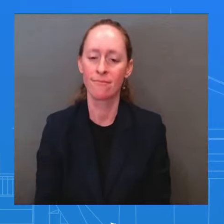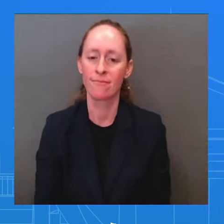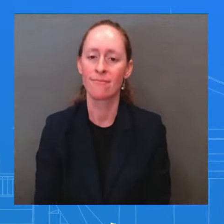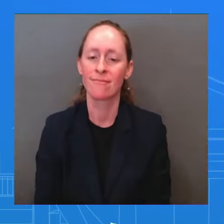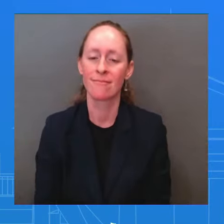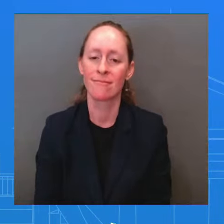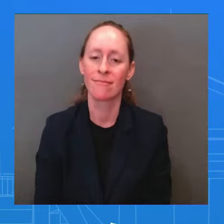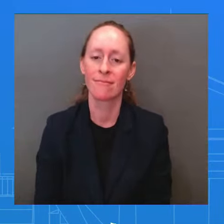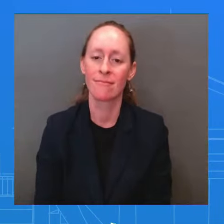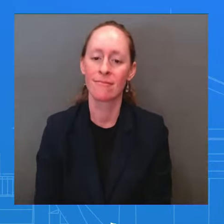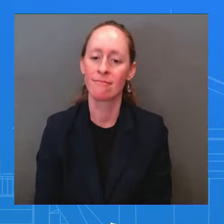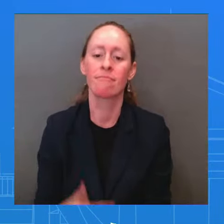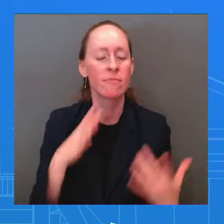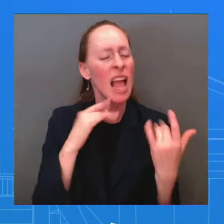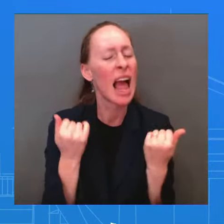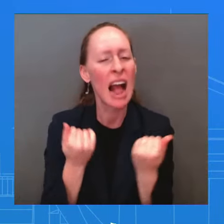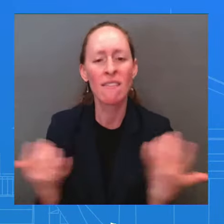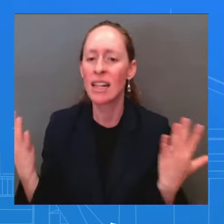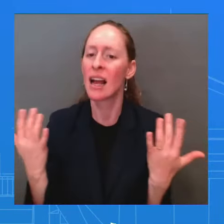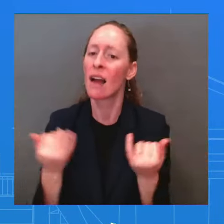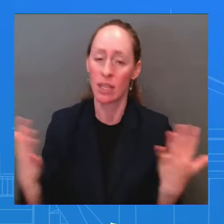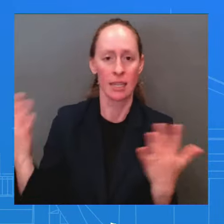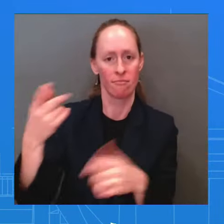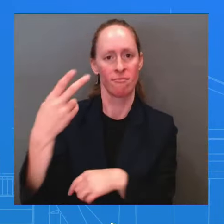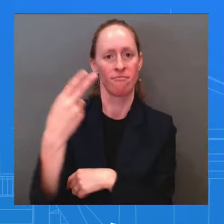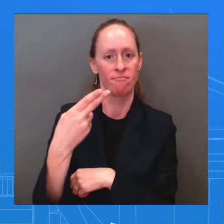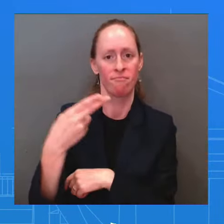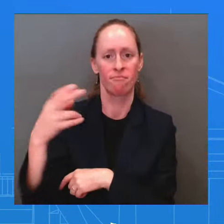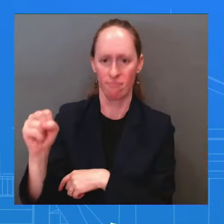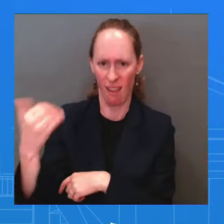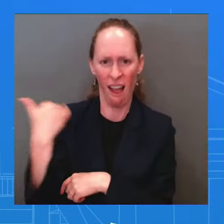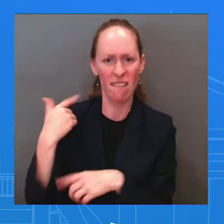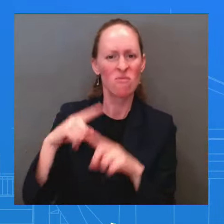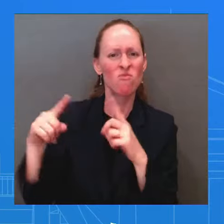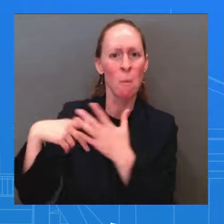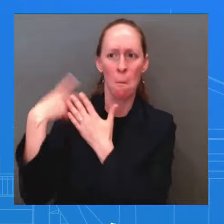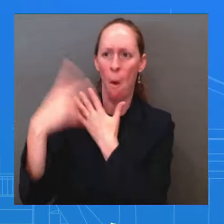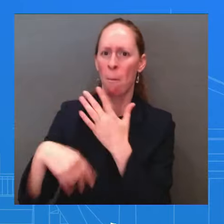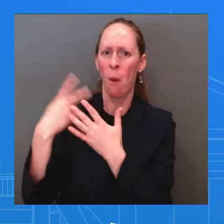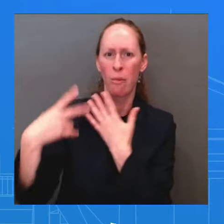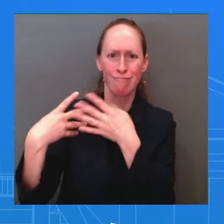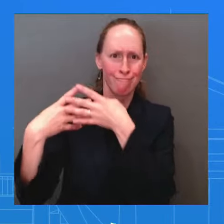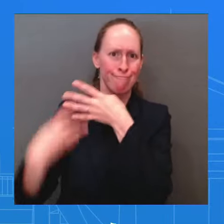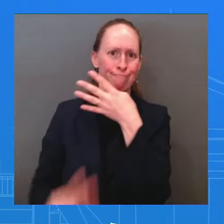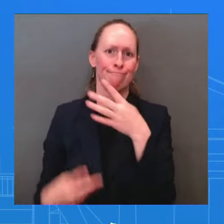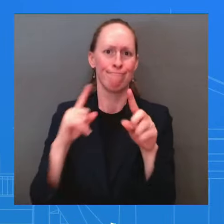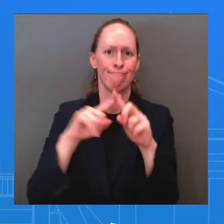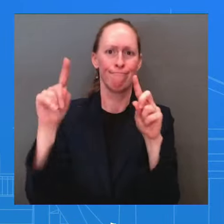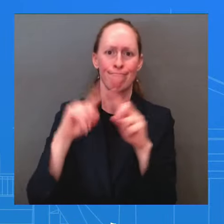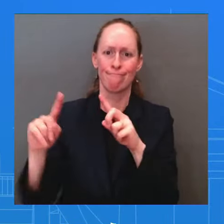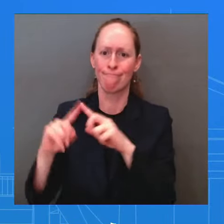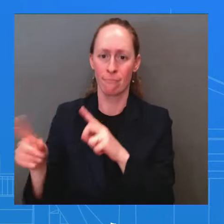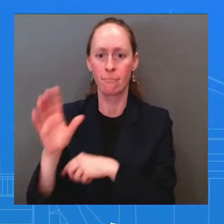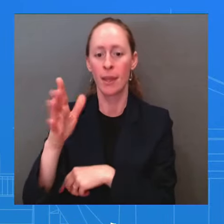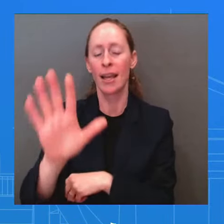As I mentioned, HHS has a -- a few initiatives underway. We're going to use not just -- we're going to make sure we do -- continue to do what we've done before -- right?